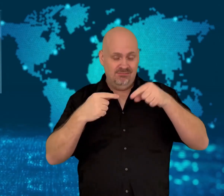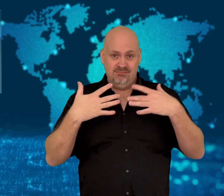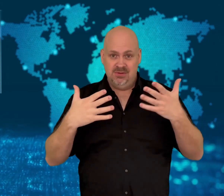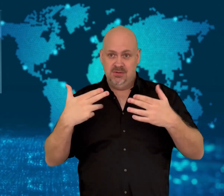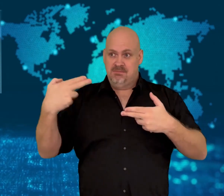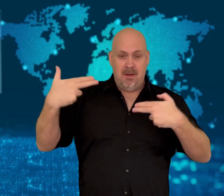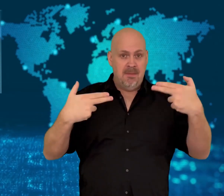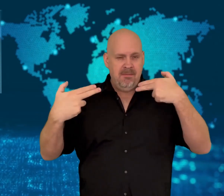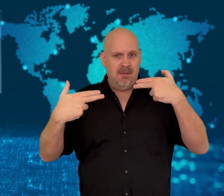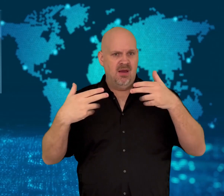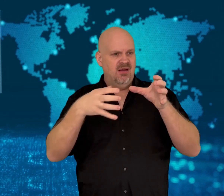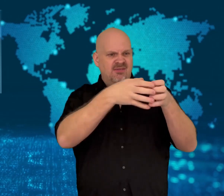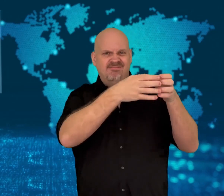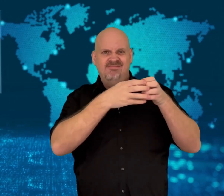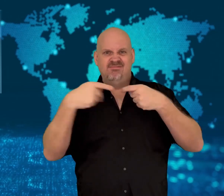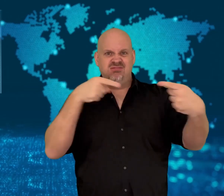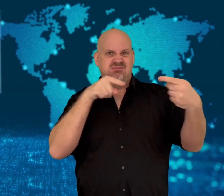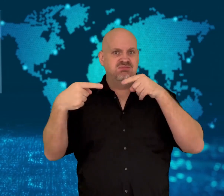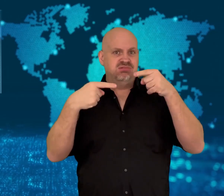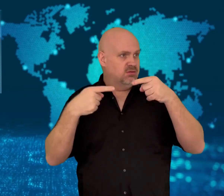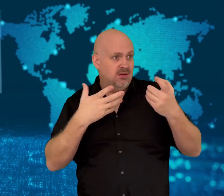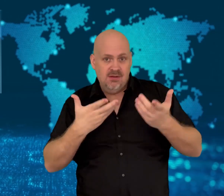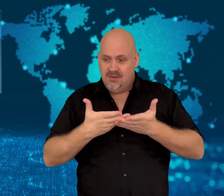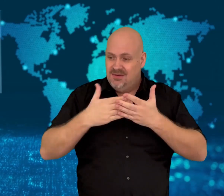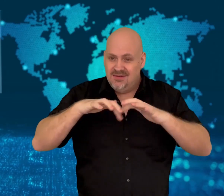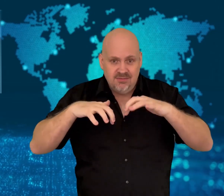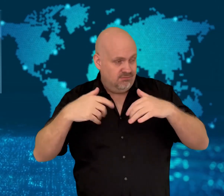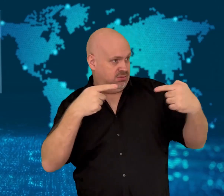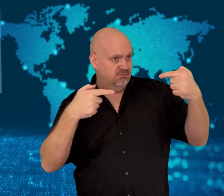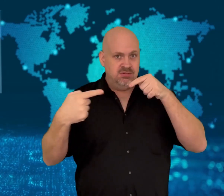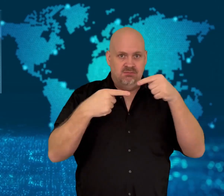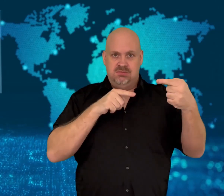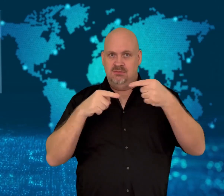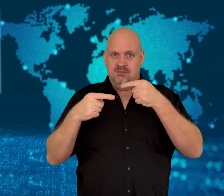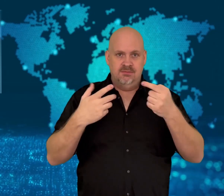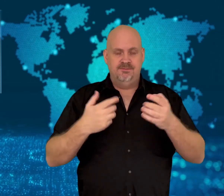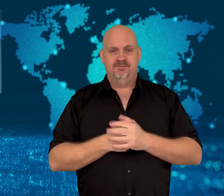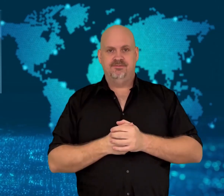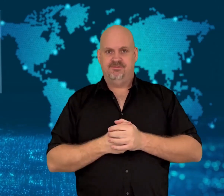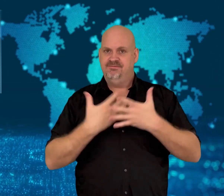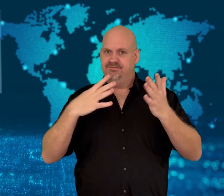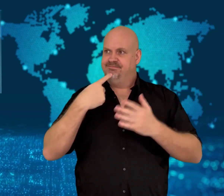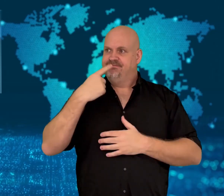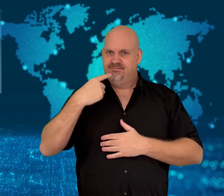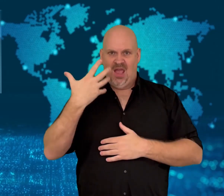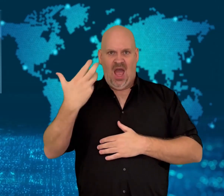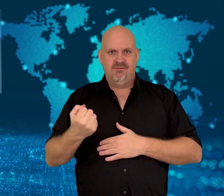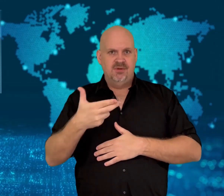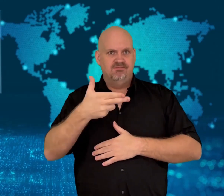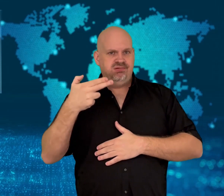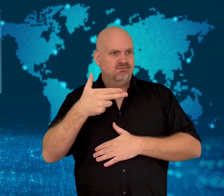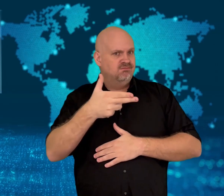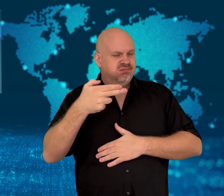The aid workers found themselves in the midst of clashes between groups.